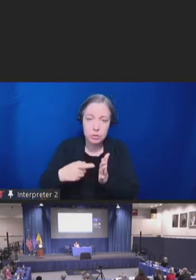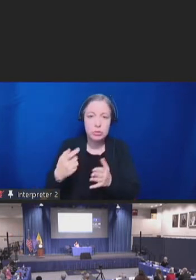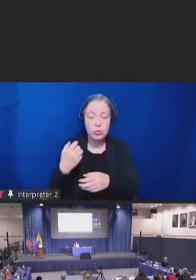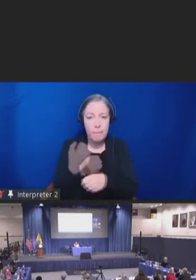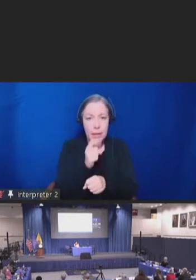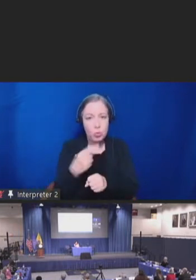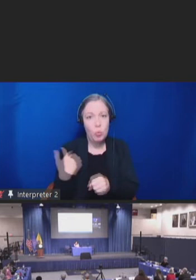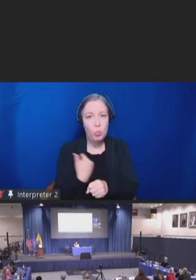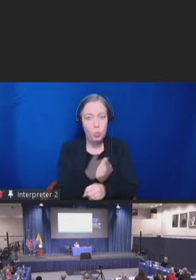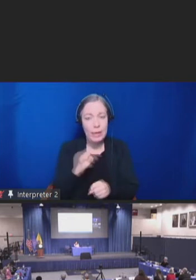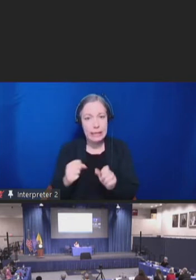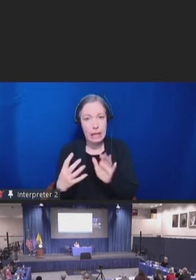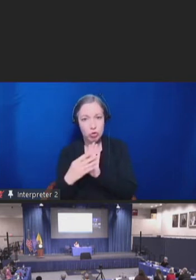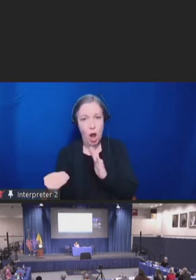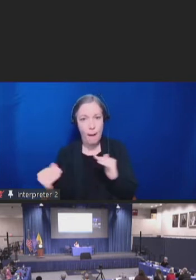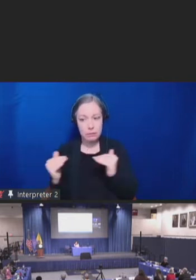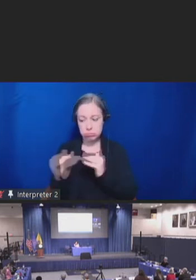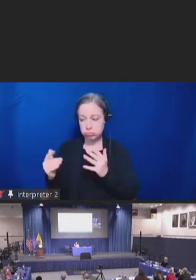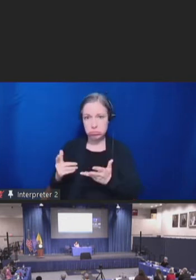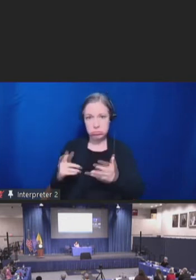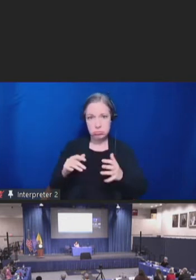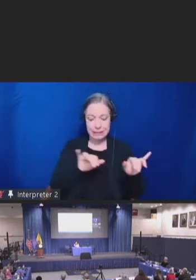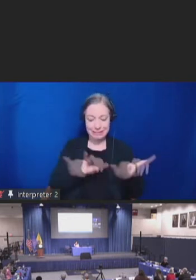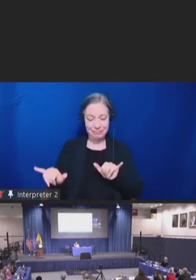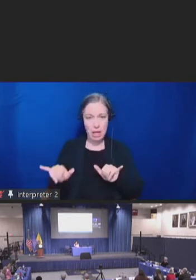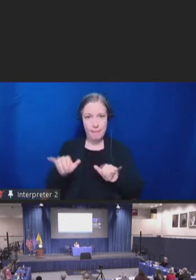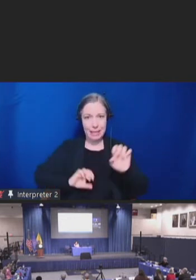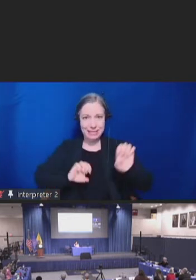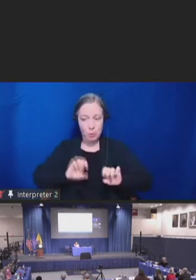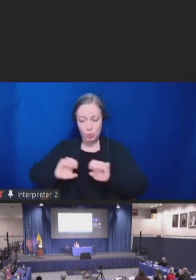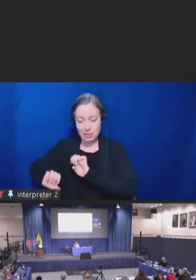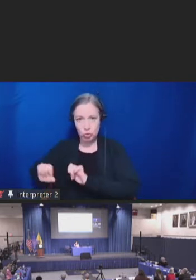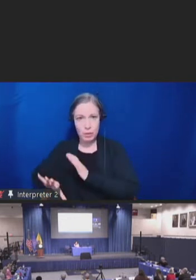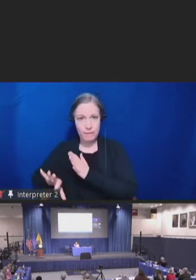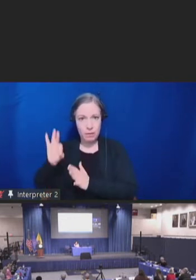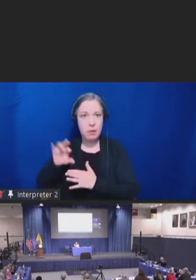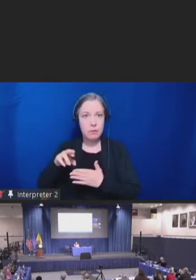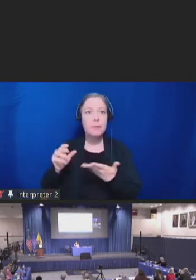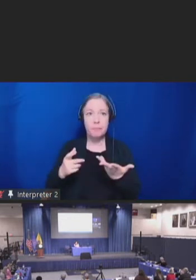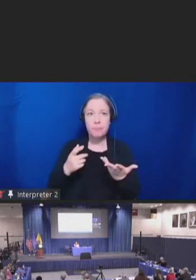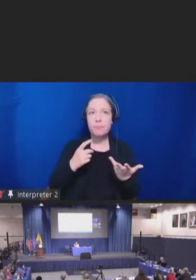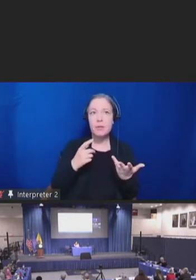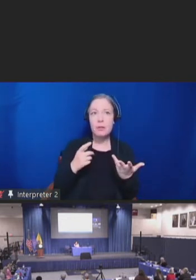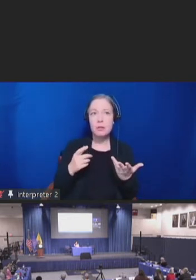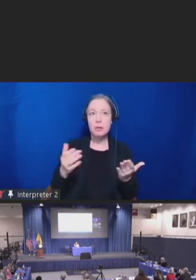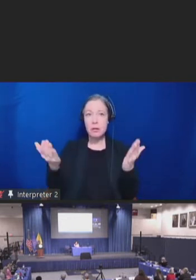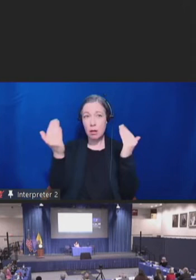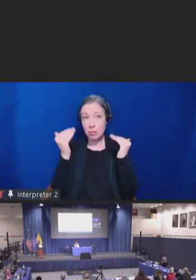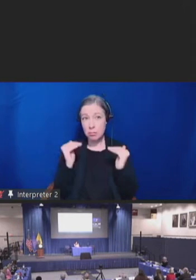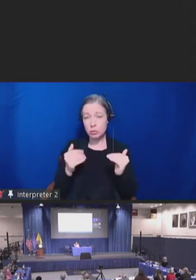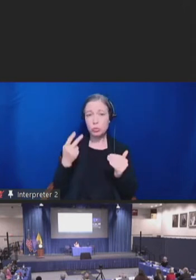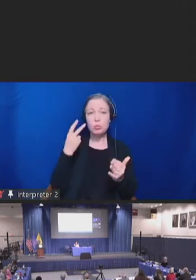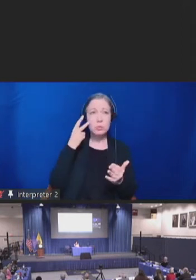So, next I'm going to move on and present three specific VSD studies that examined the